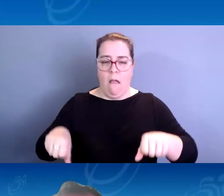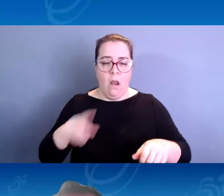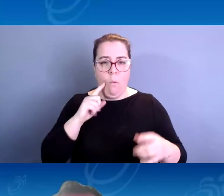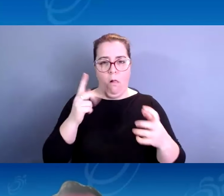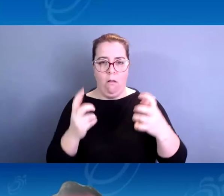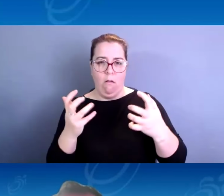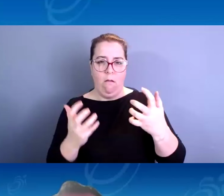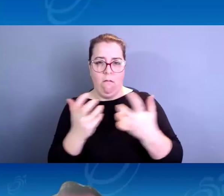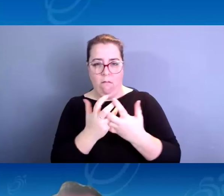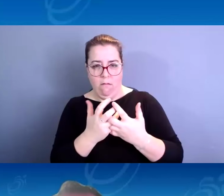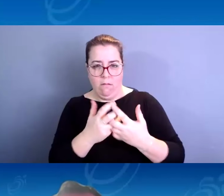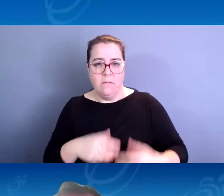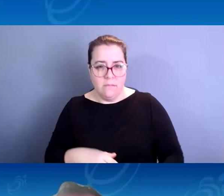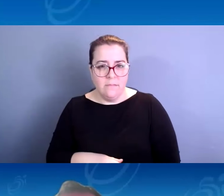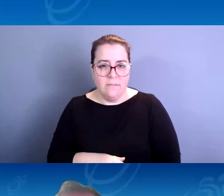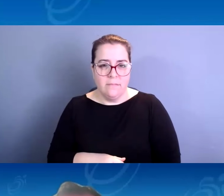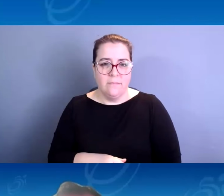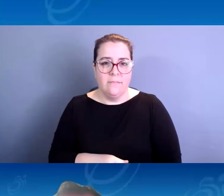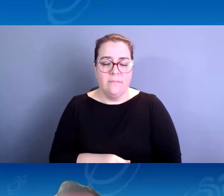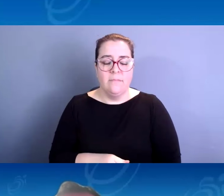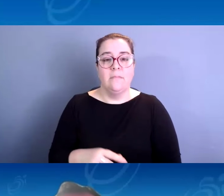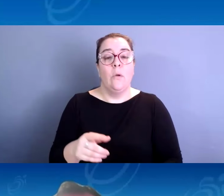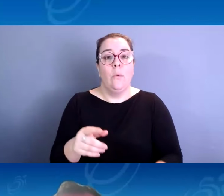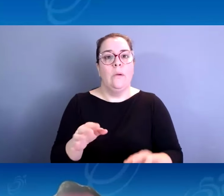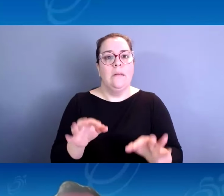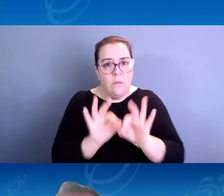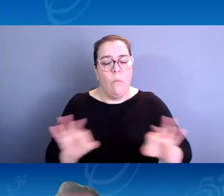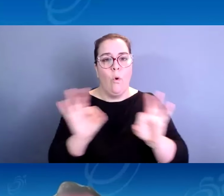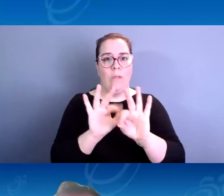that society dictates is the right and only way to do something.